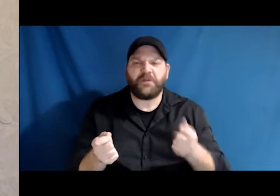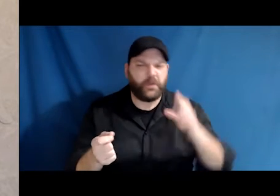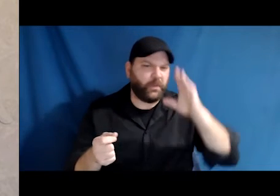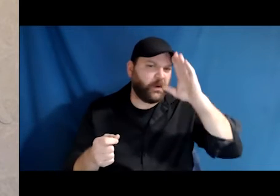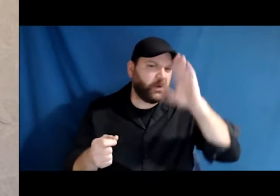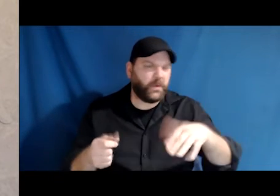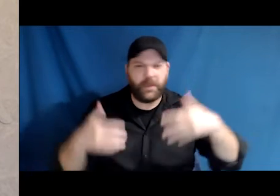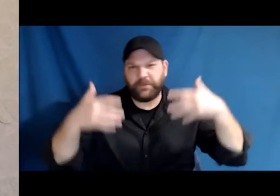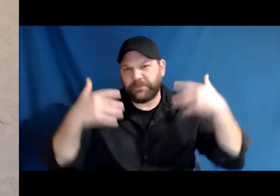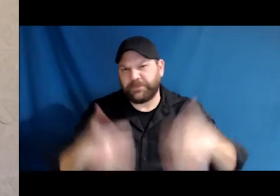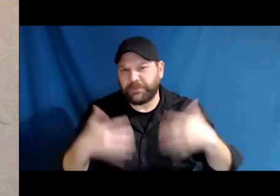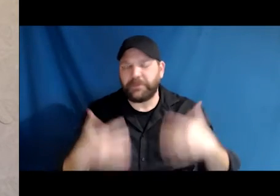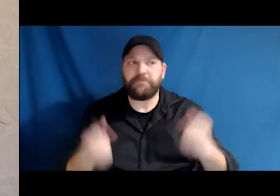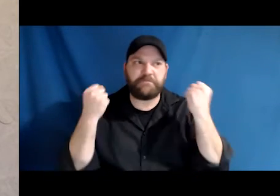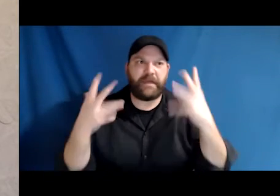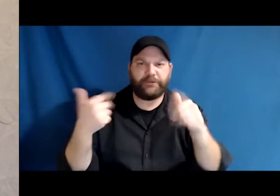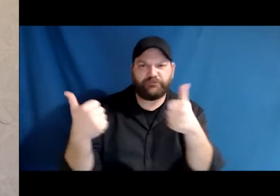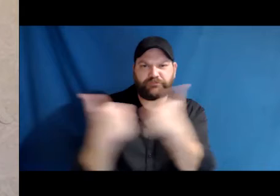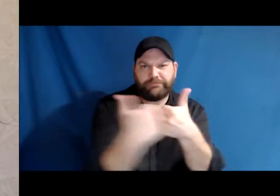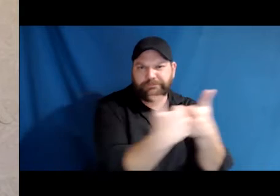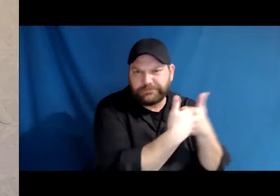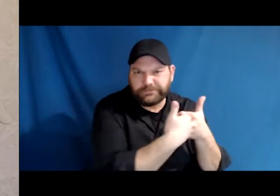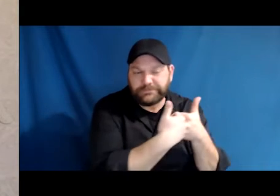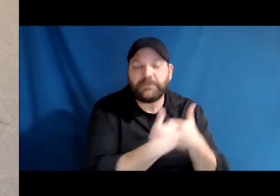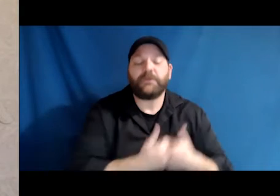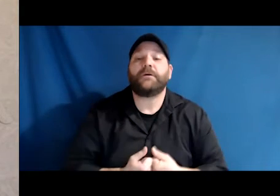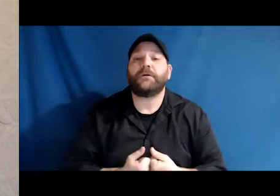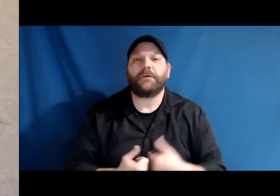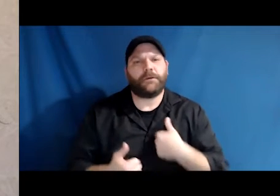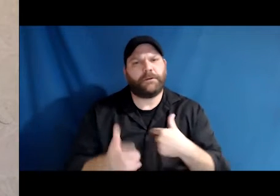I've been so impressed by our employees who have continued to exemplify